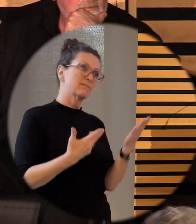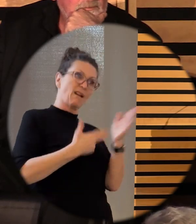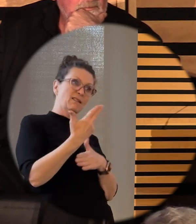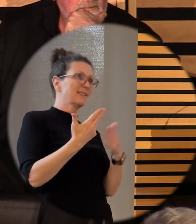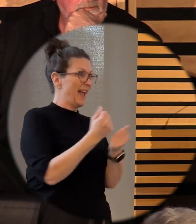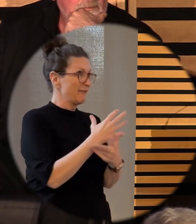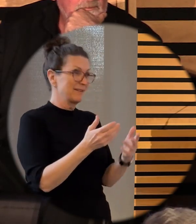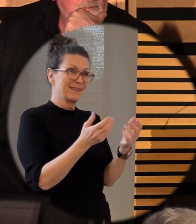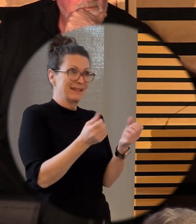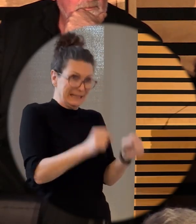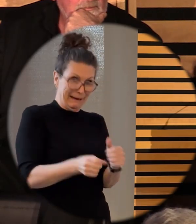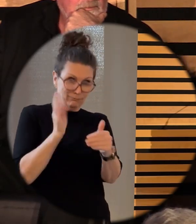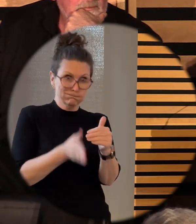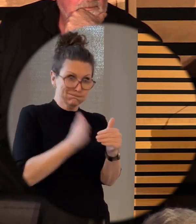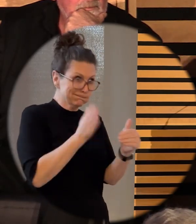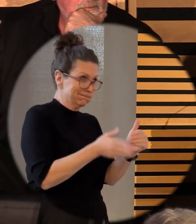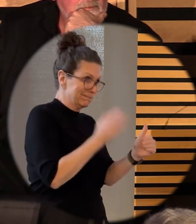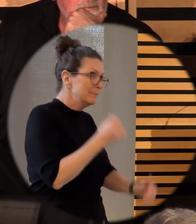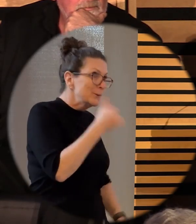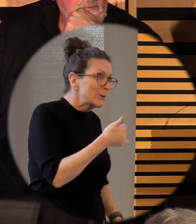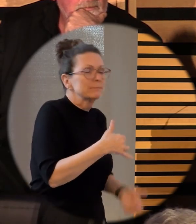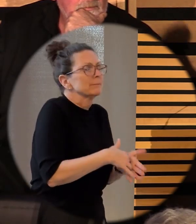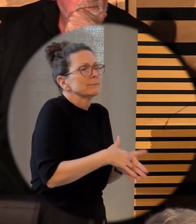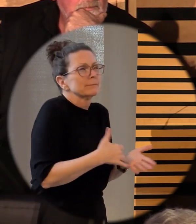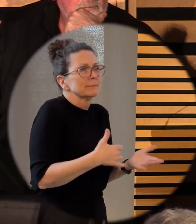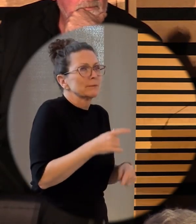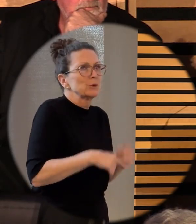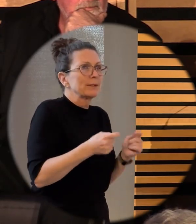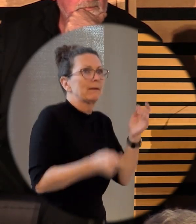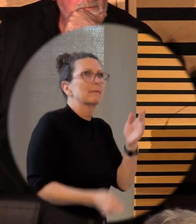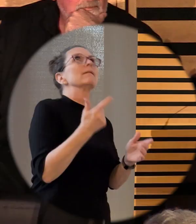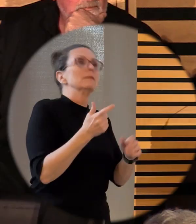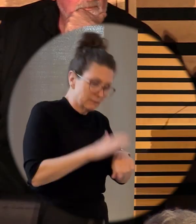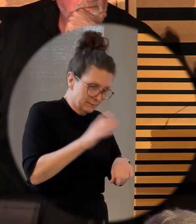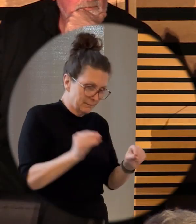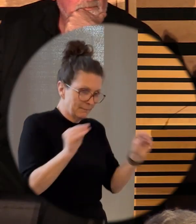in fairness not everything can be accomplished tomorrow. We can't just flick a switch and fix